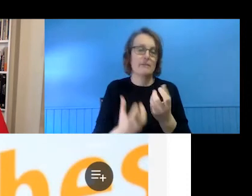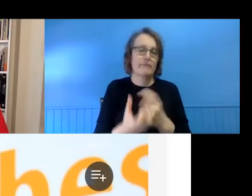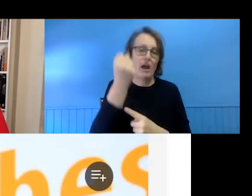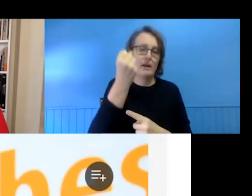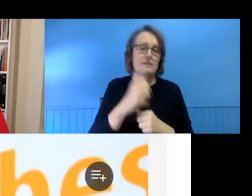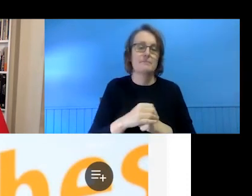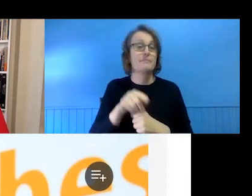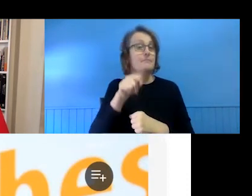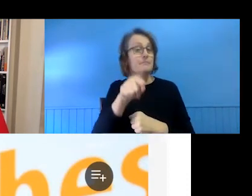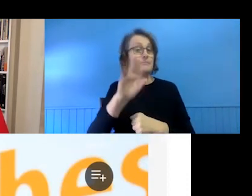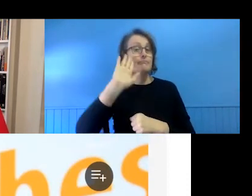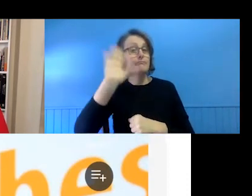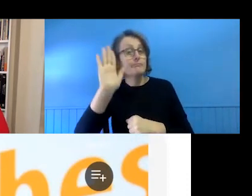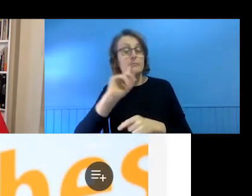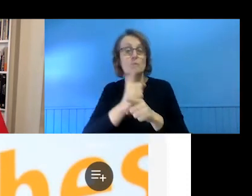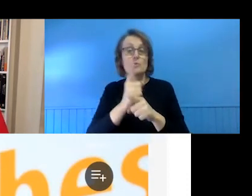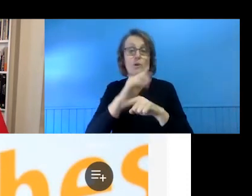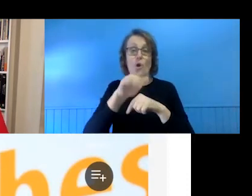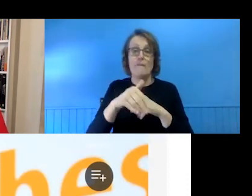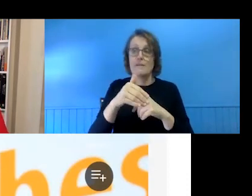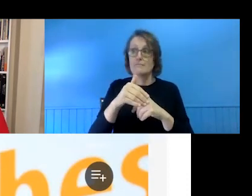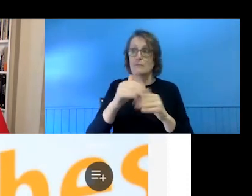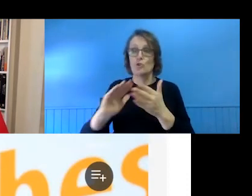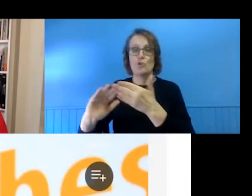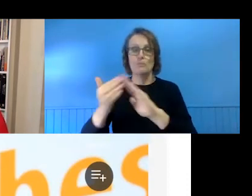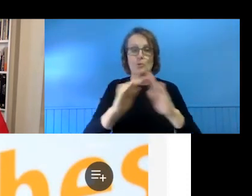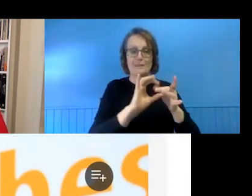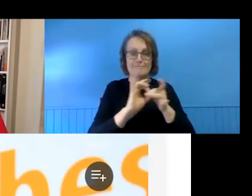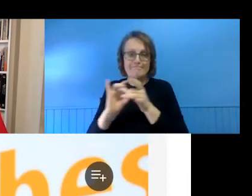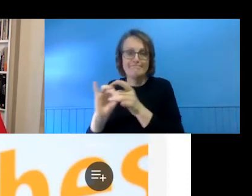presentation about the sense of community and how the digital space